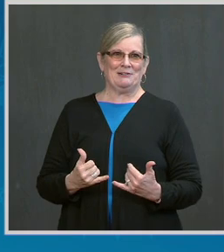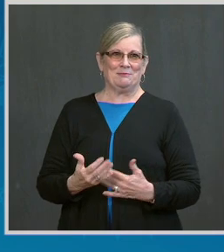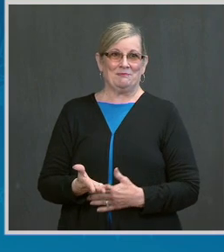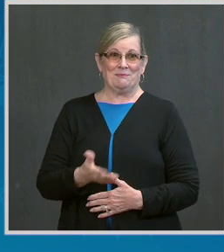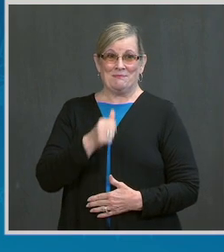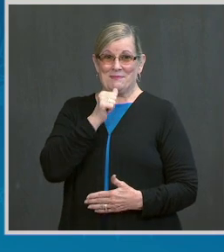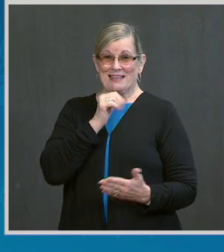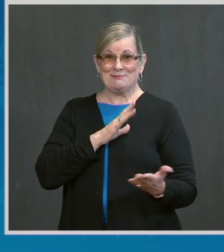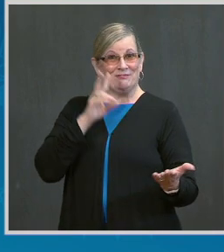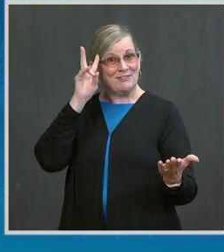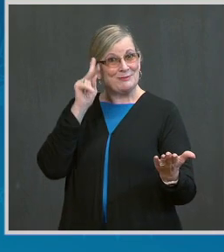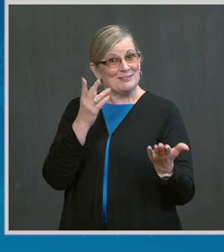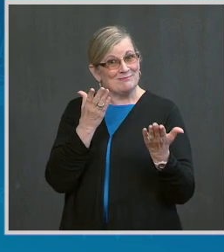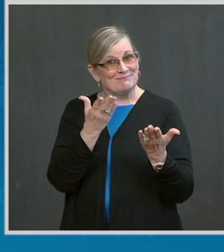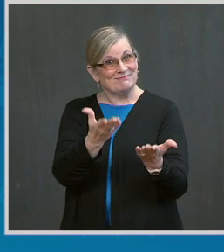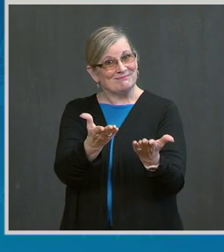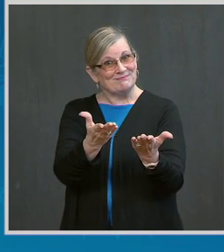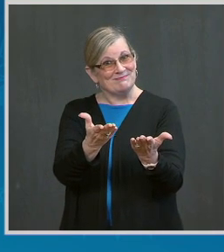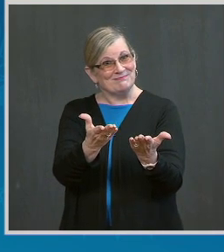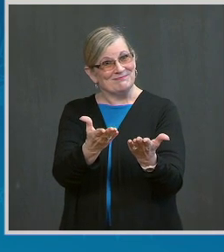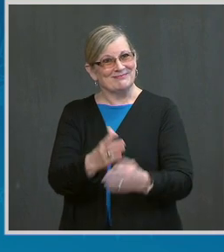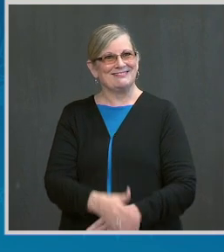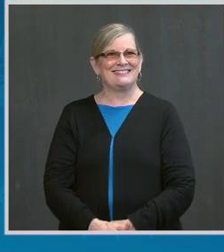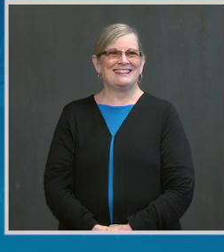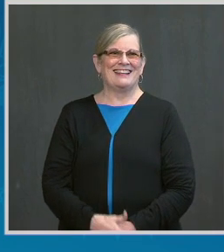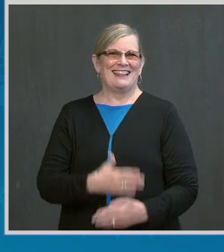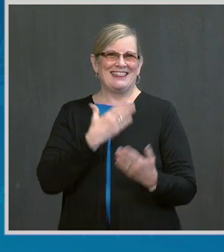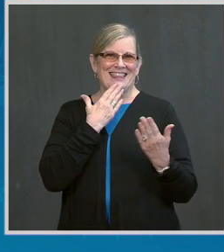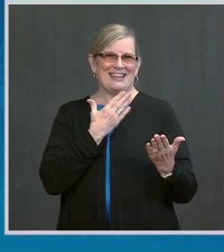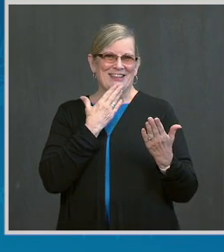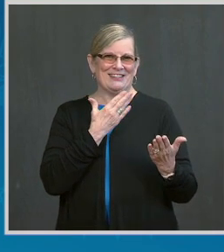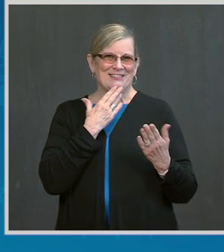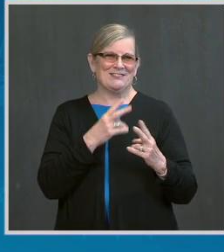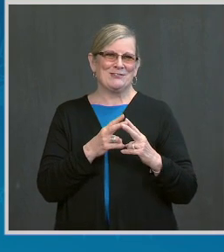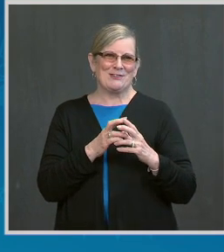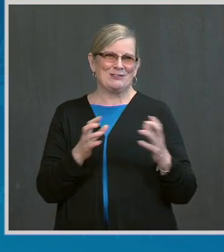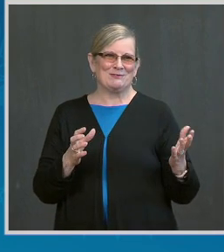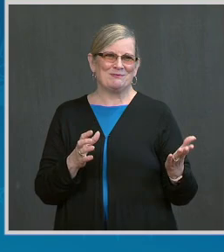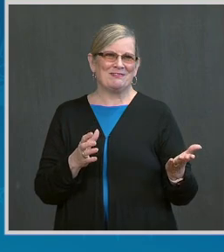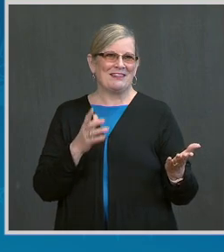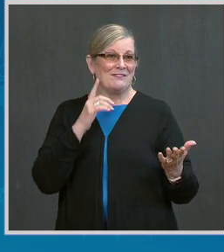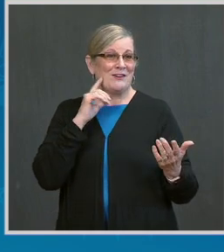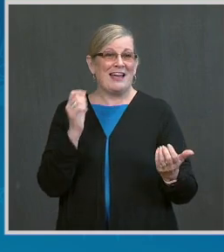The Vice President: Thank you, Shekar, thank you, thank you for everything you do and to all the leaders